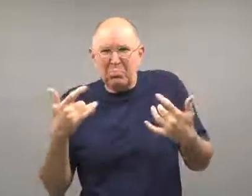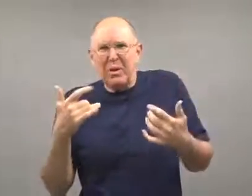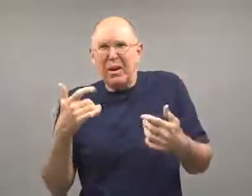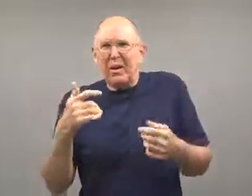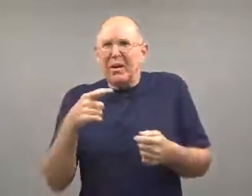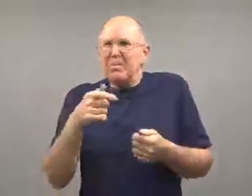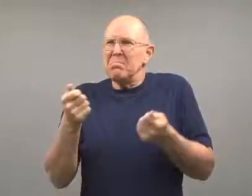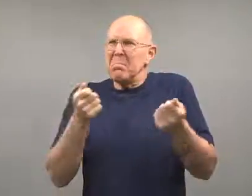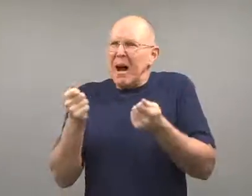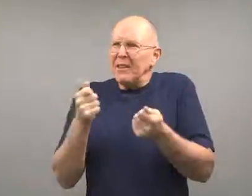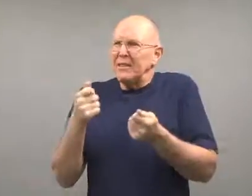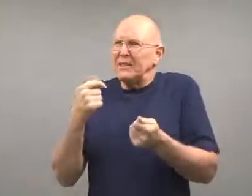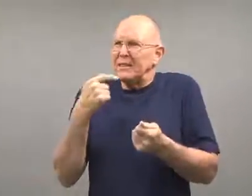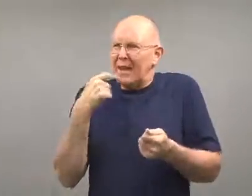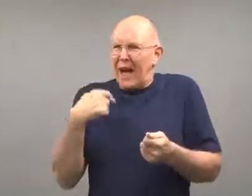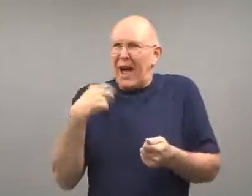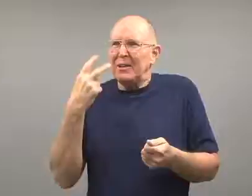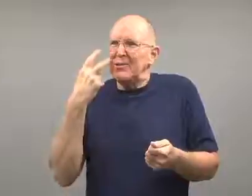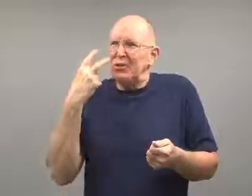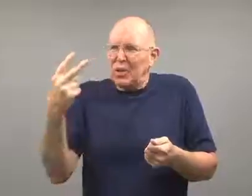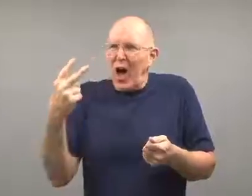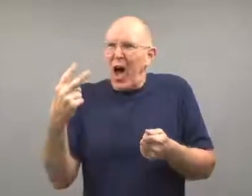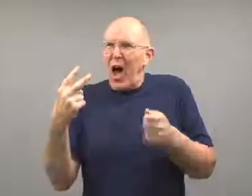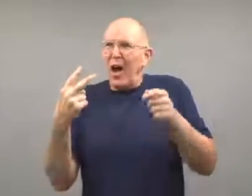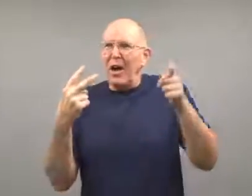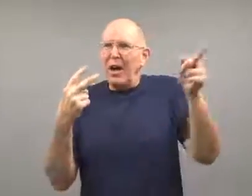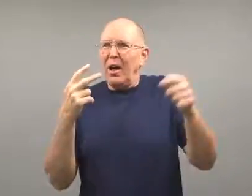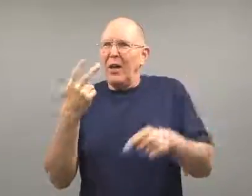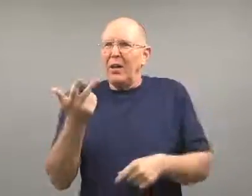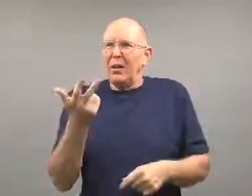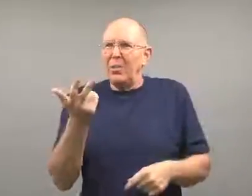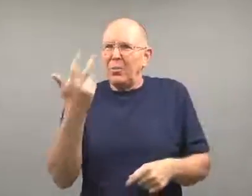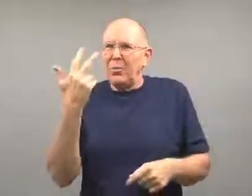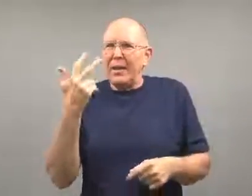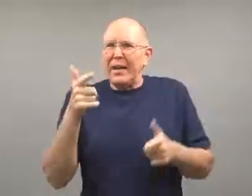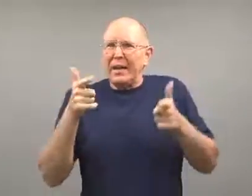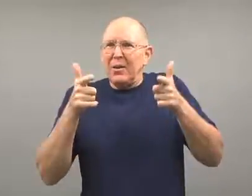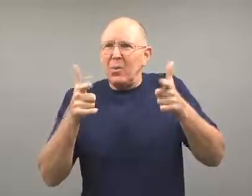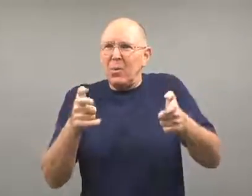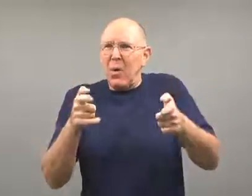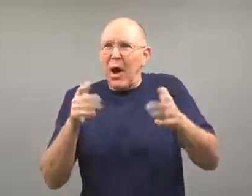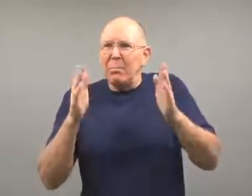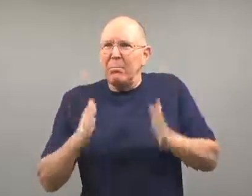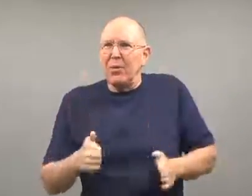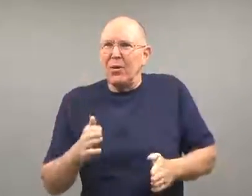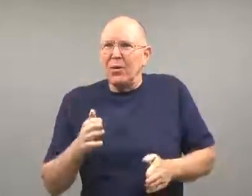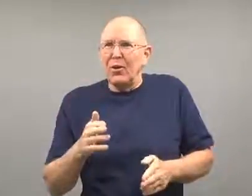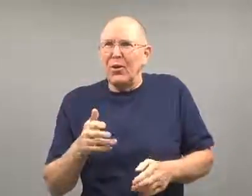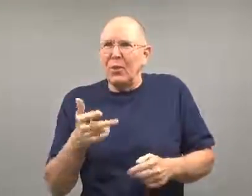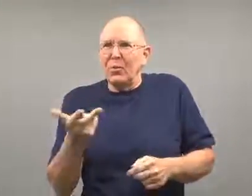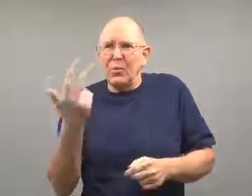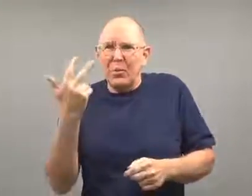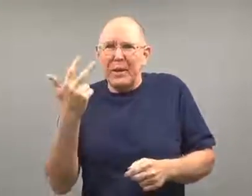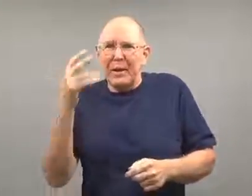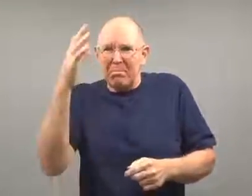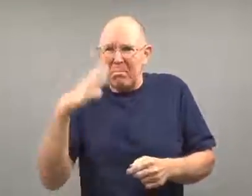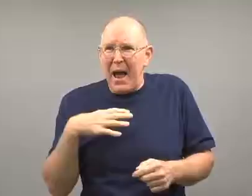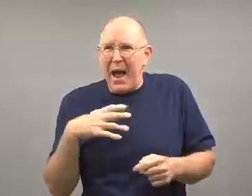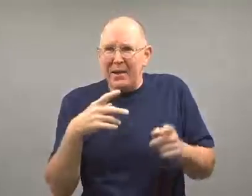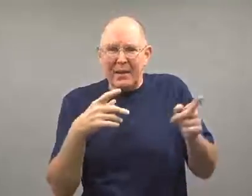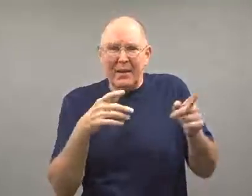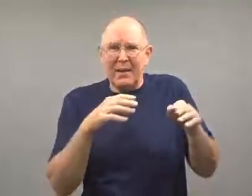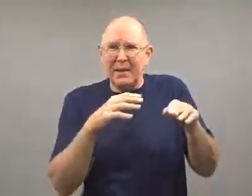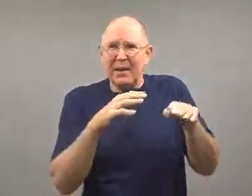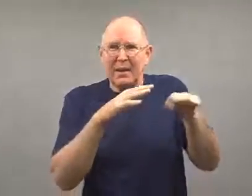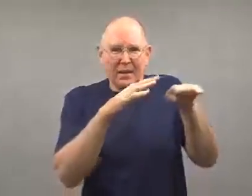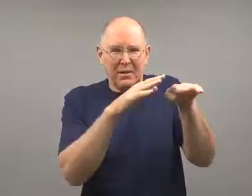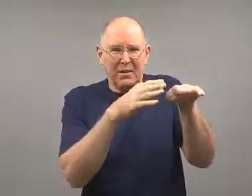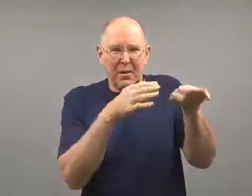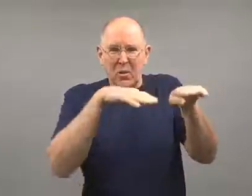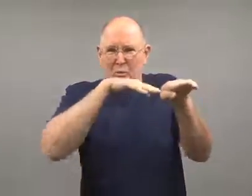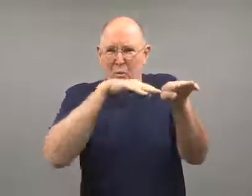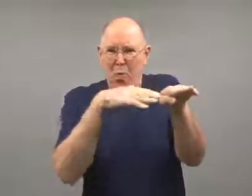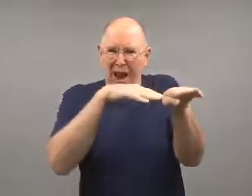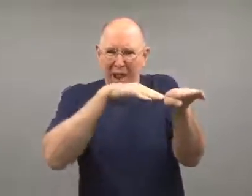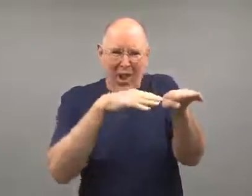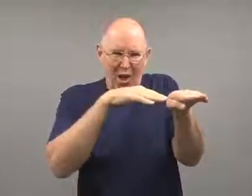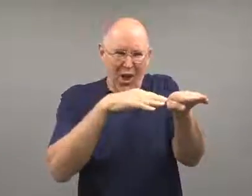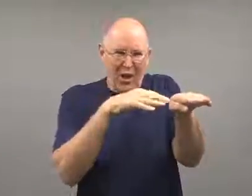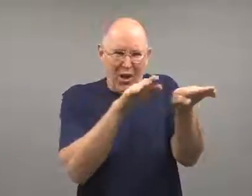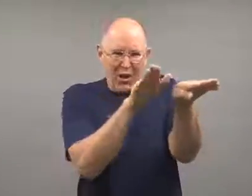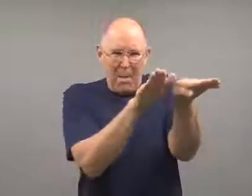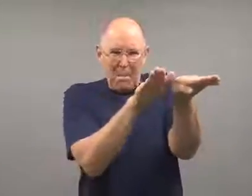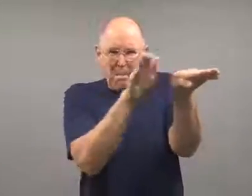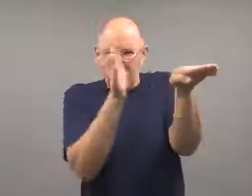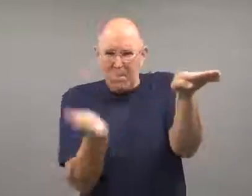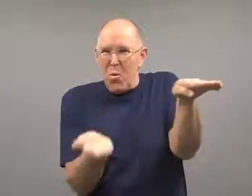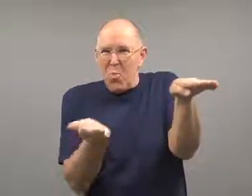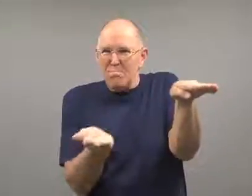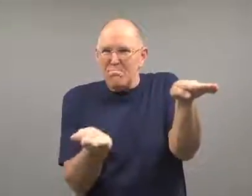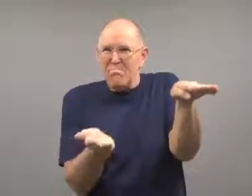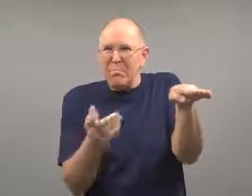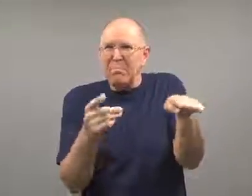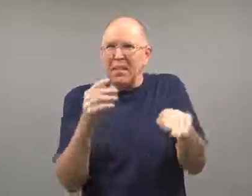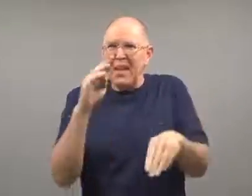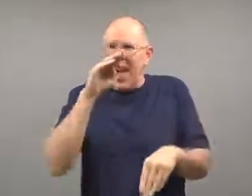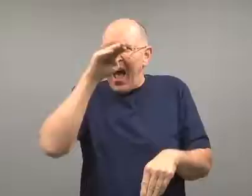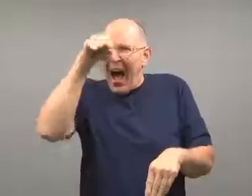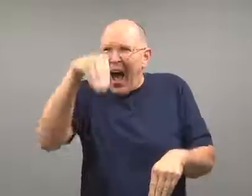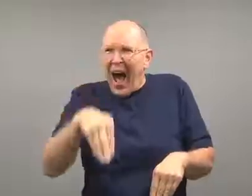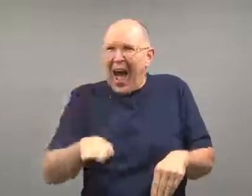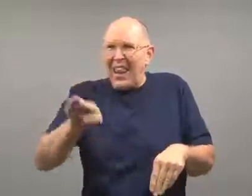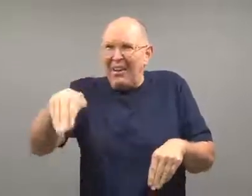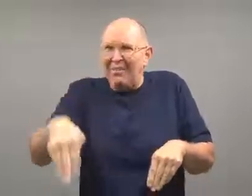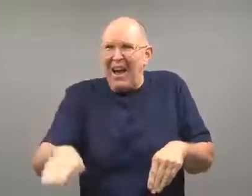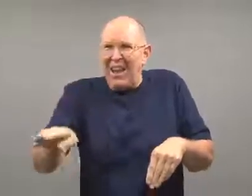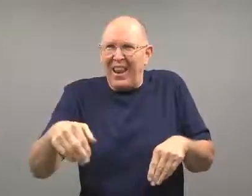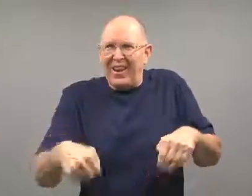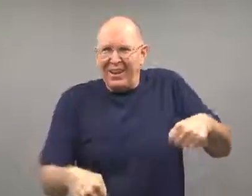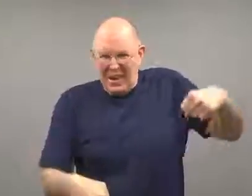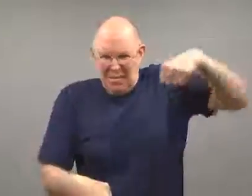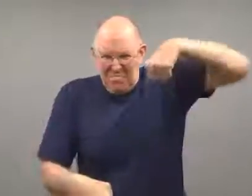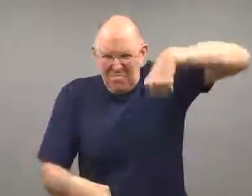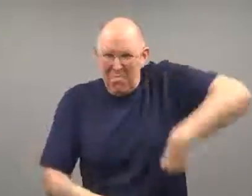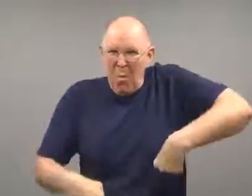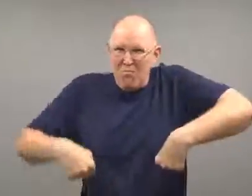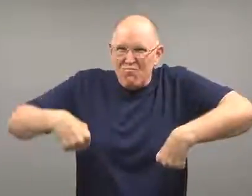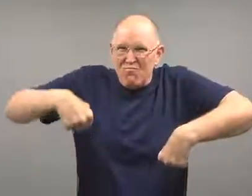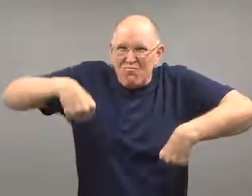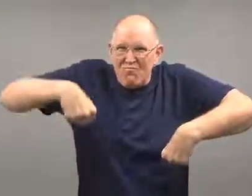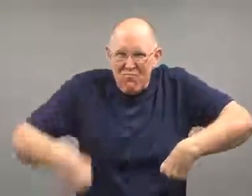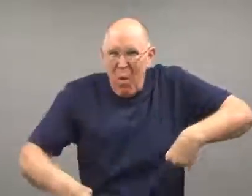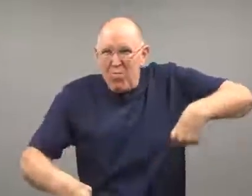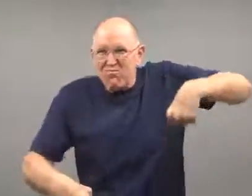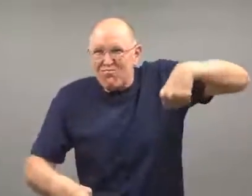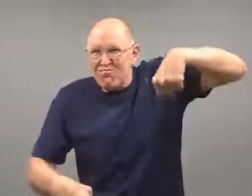The manager said, "I saw three robbers with a trailer. They opened it.